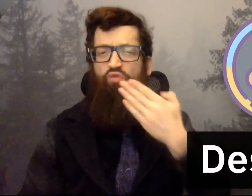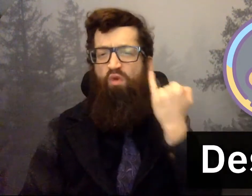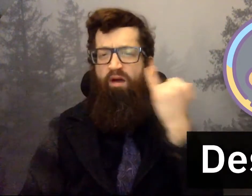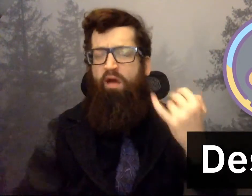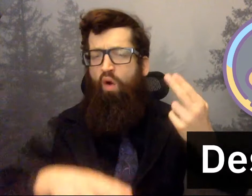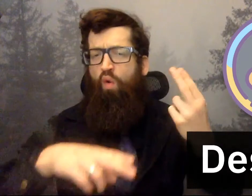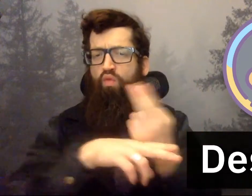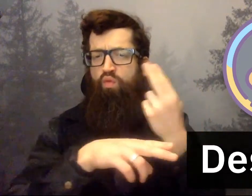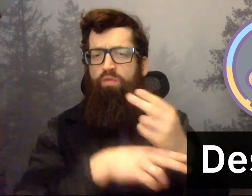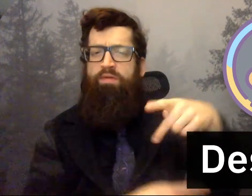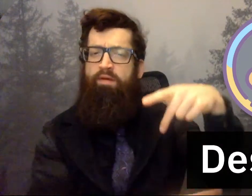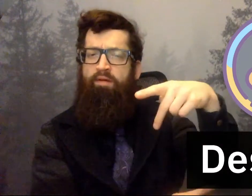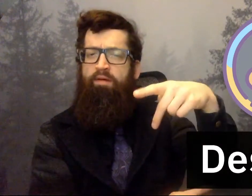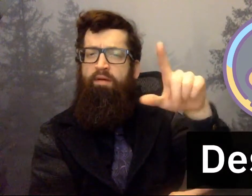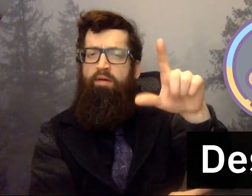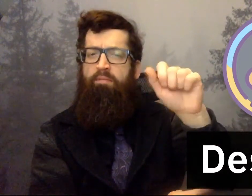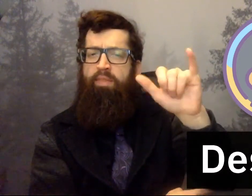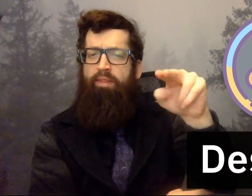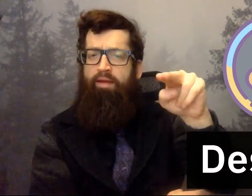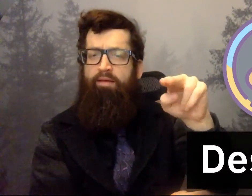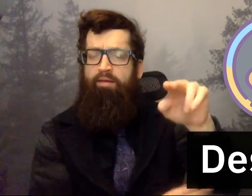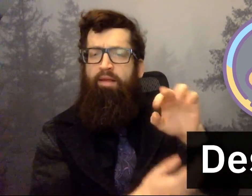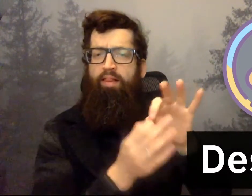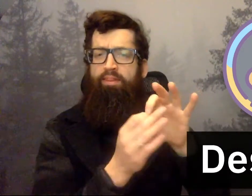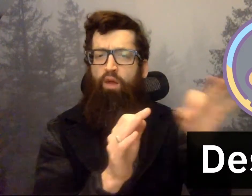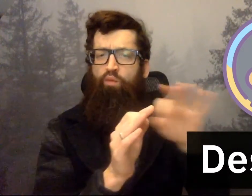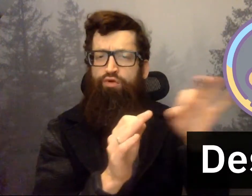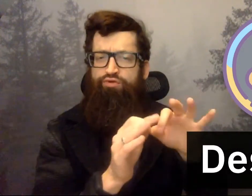It's a good idea to use plain language.